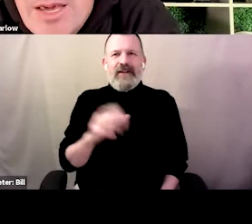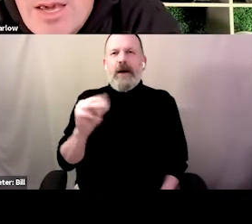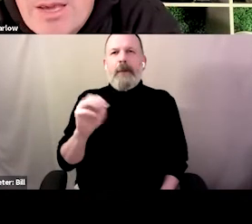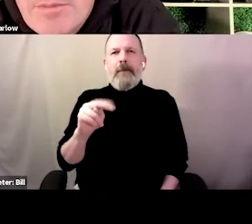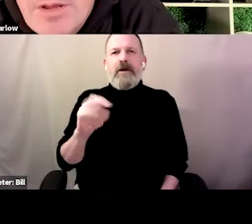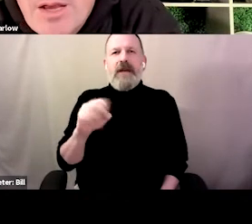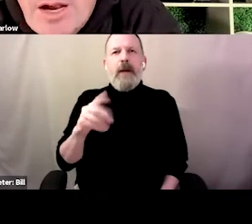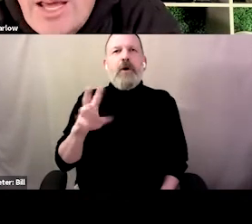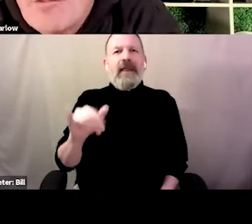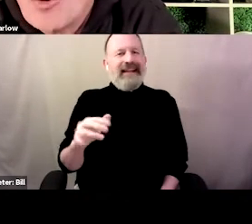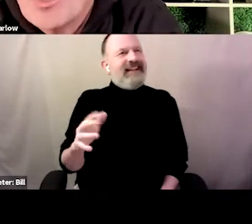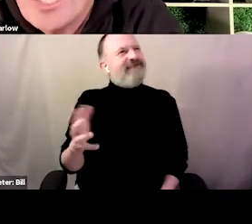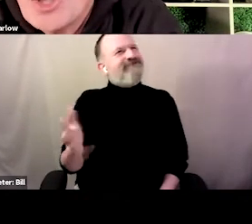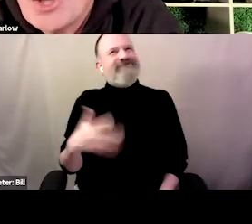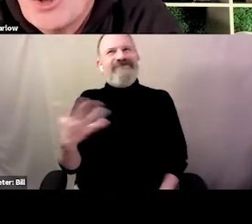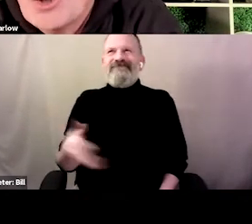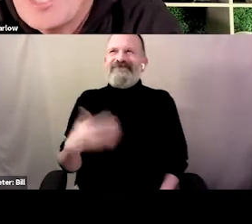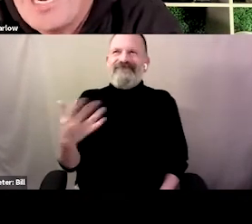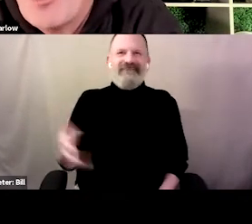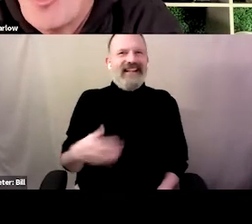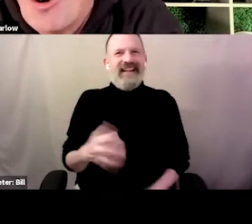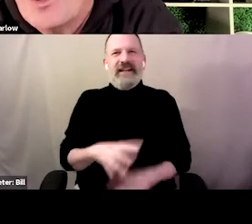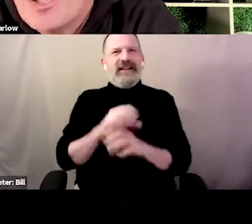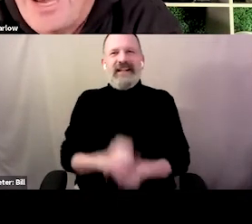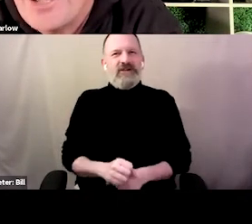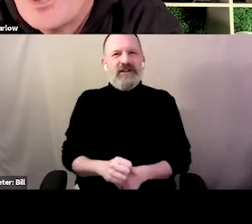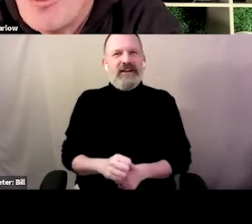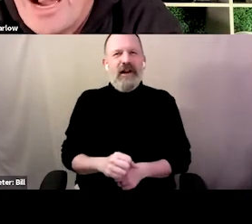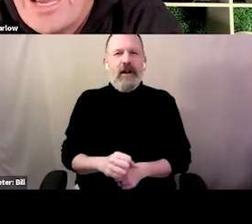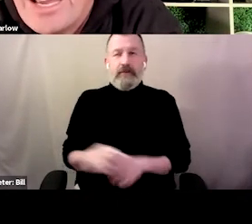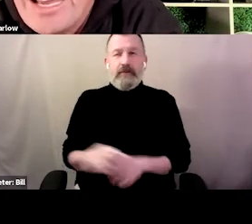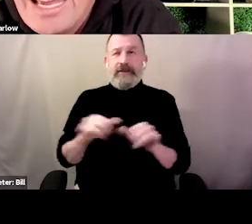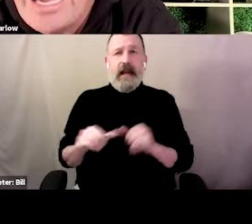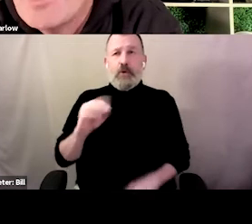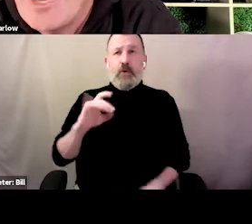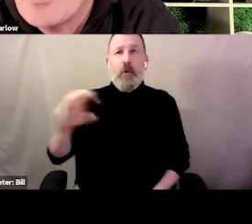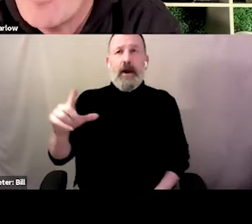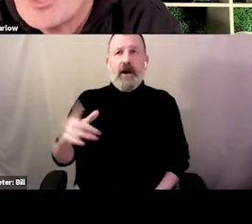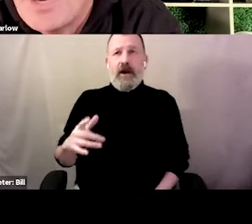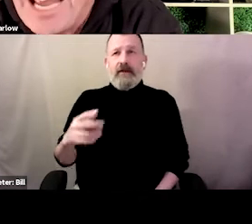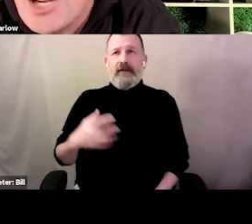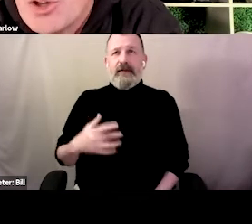CalebBarlow: Kind of traditional Standard Oil sense right it's about diversification.